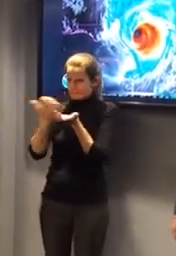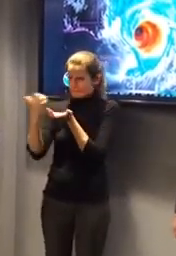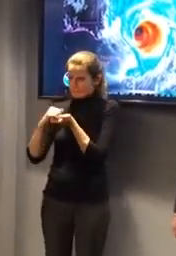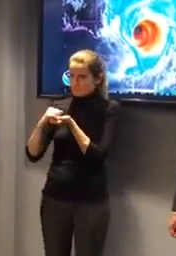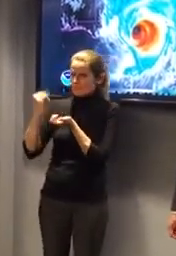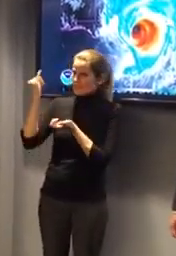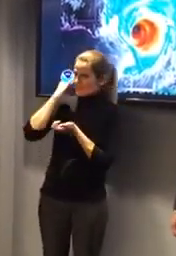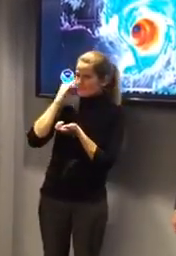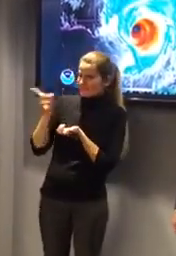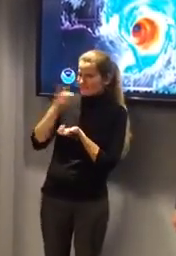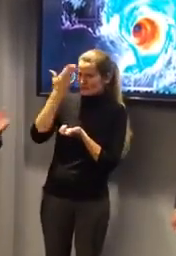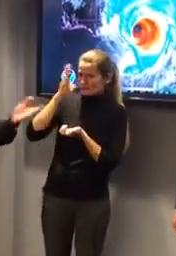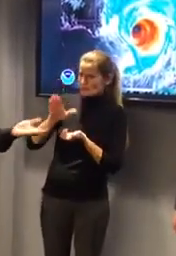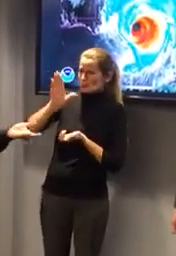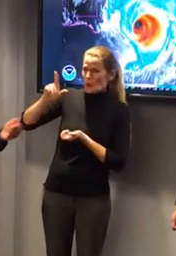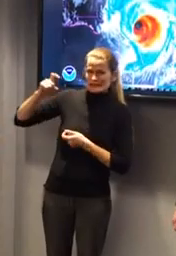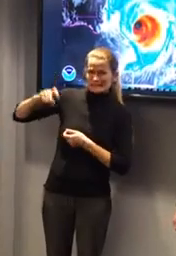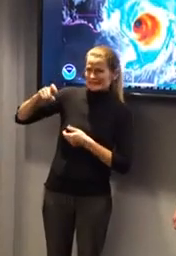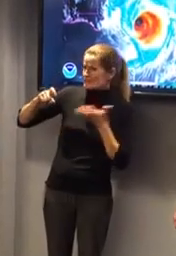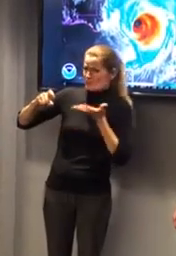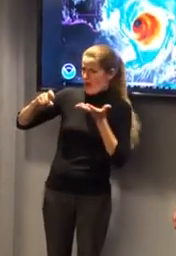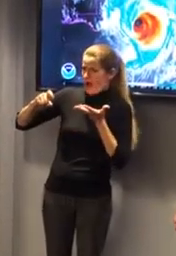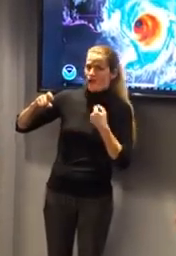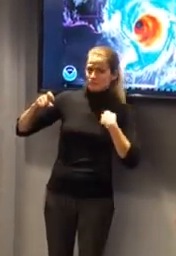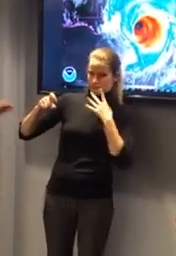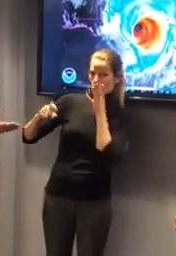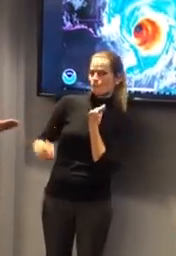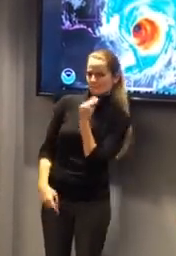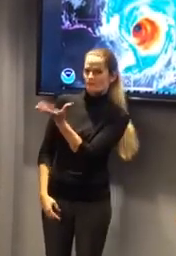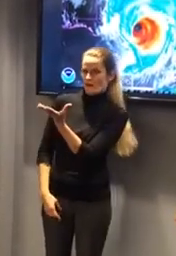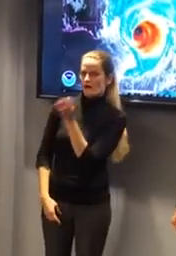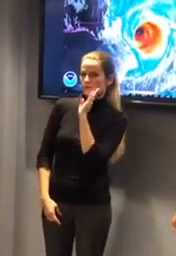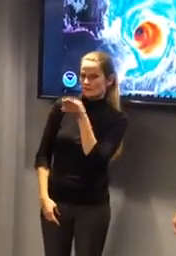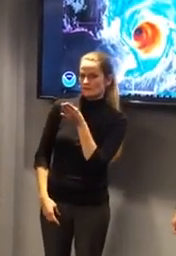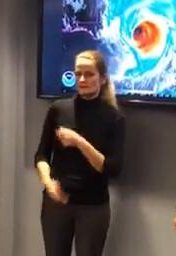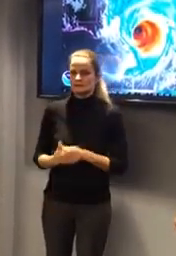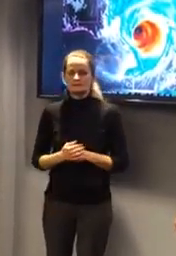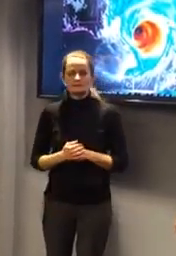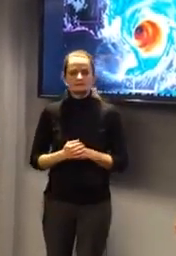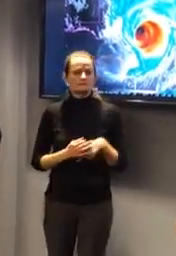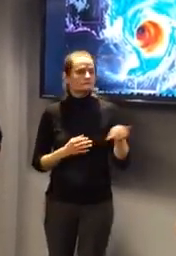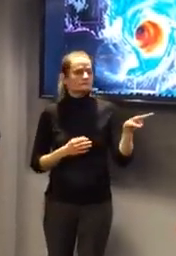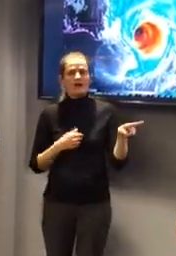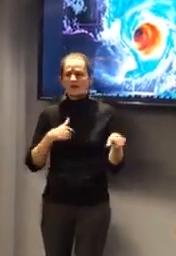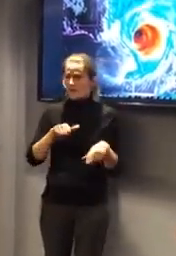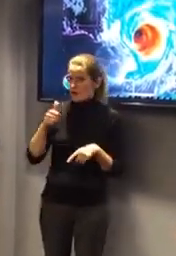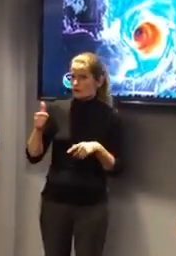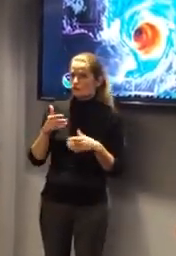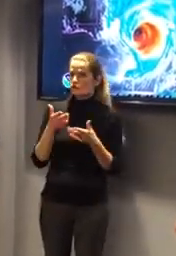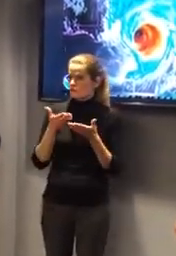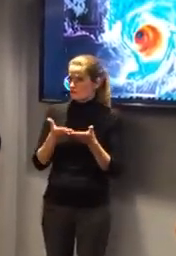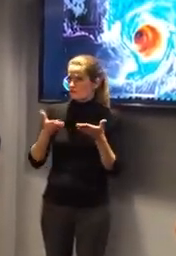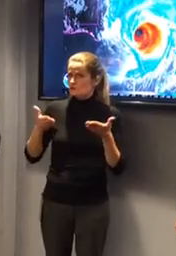I did want to mention as well, Daniel, there's other great resources in addition to Hurricanes dot gov out there. We do have a FEMA app.